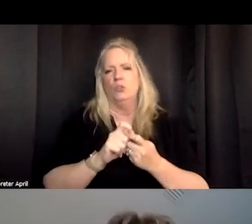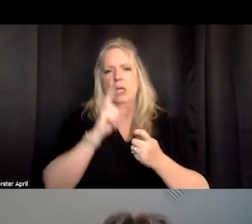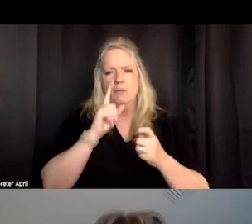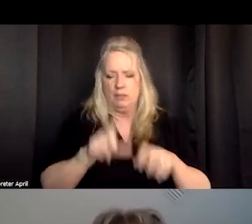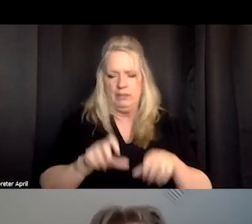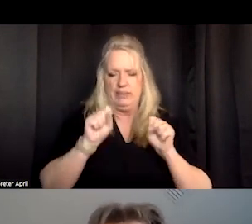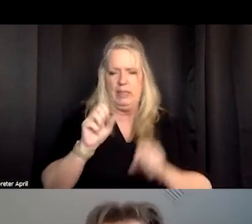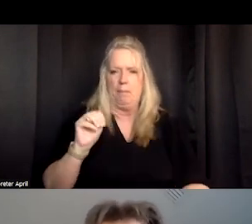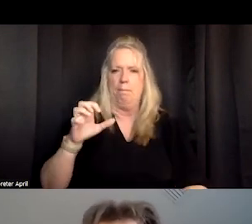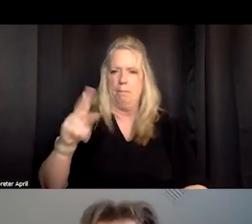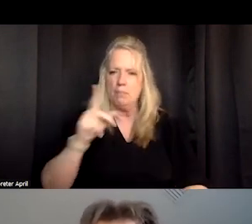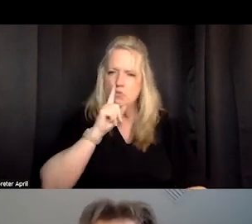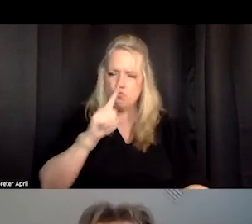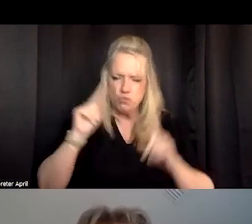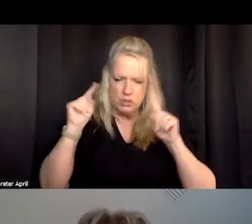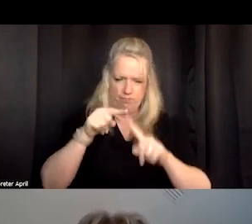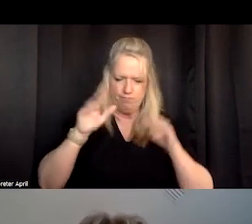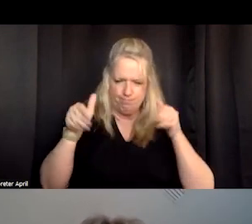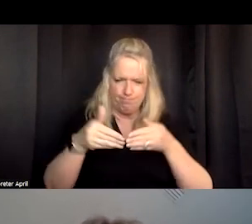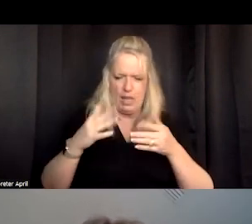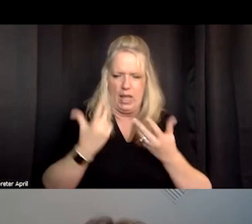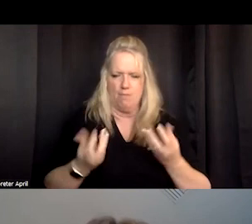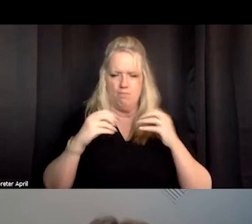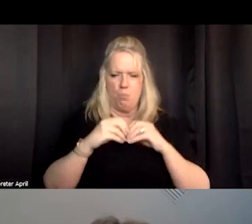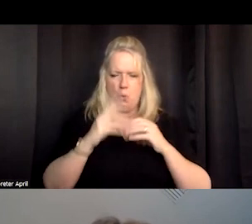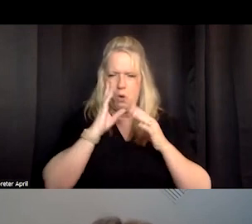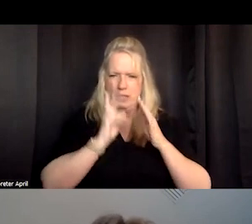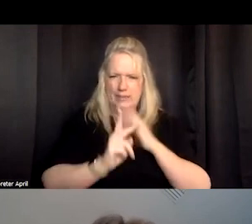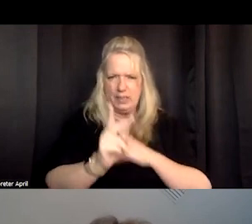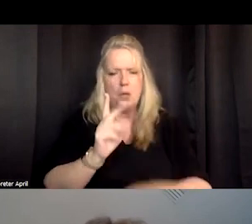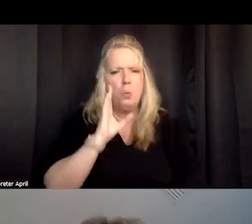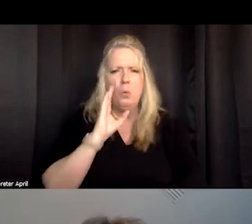THEN REALLY DRILLING DOWN. TO BE ABLE TO HAVE MORE INSIGHT, AND WE WILL CONTINUE TO ADD TO THE CARDS